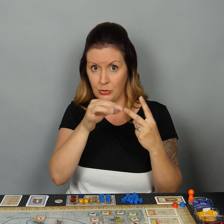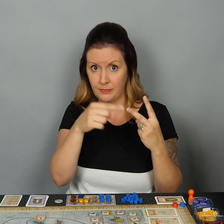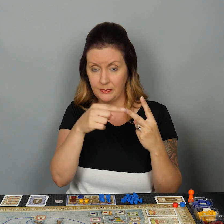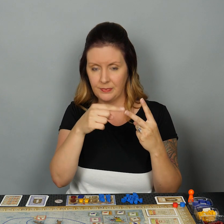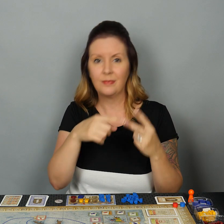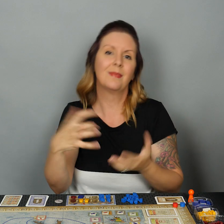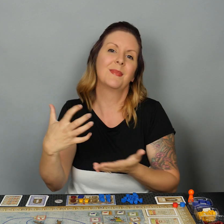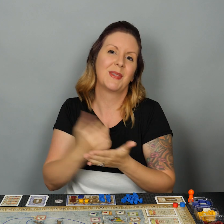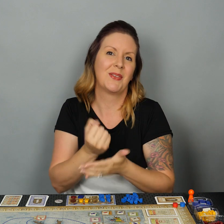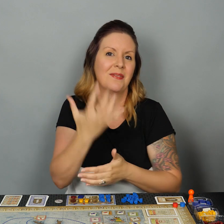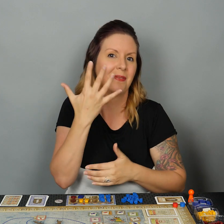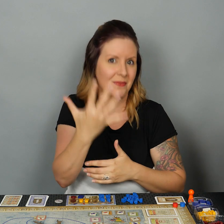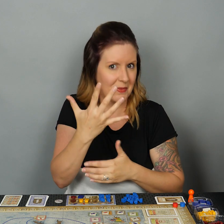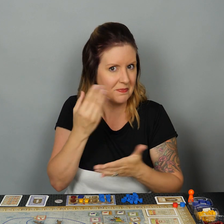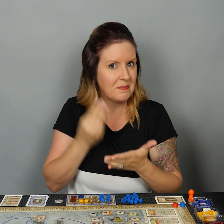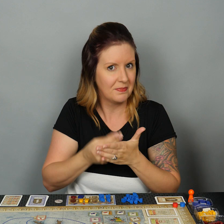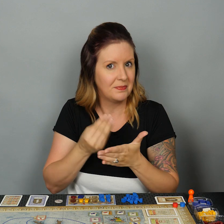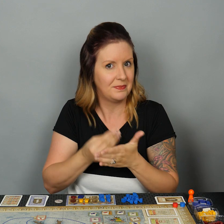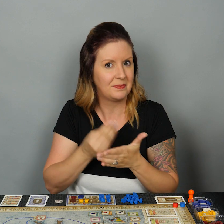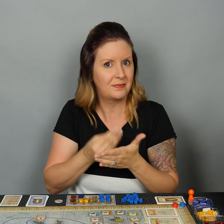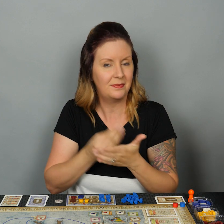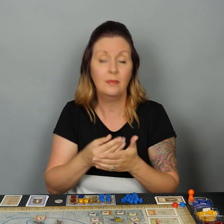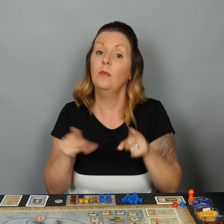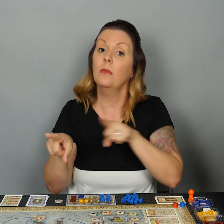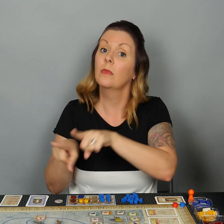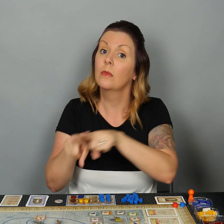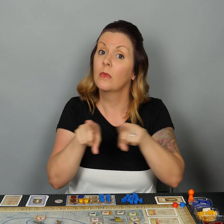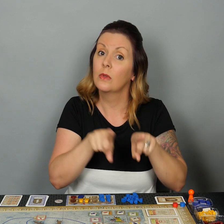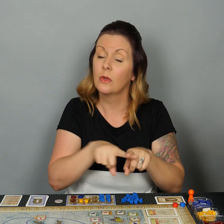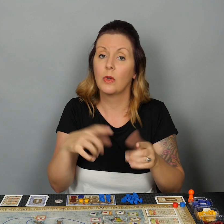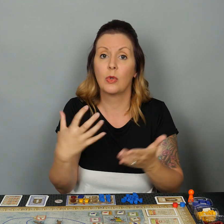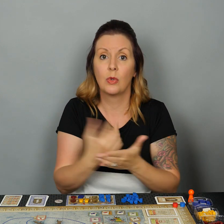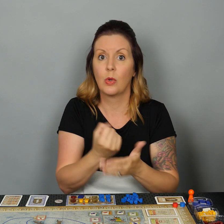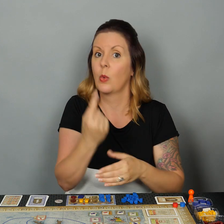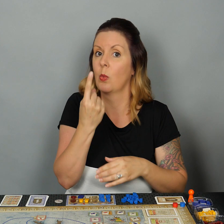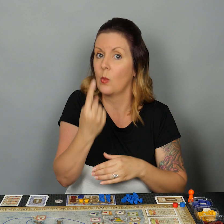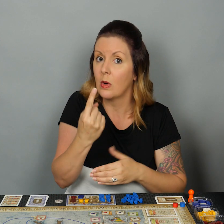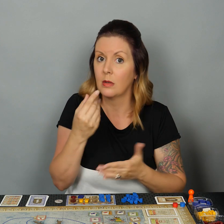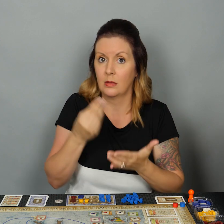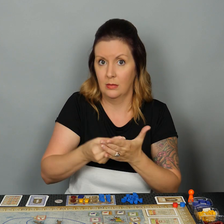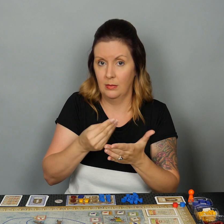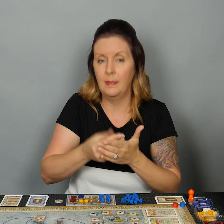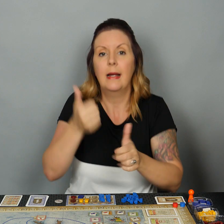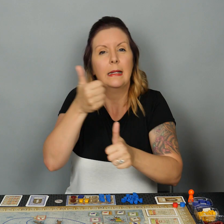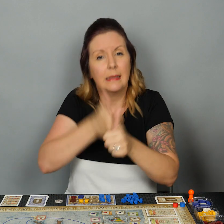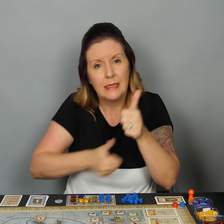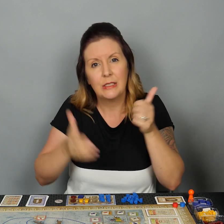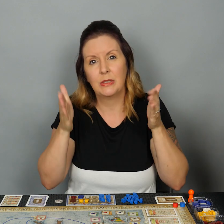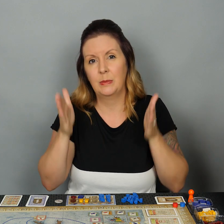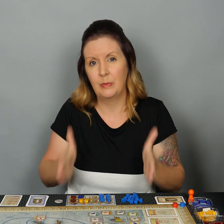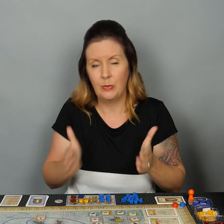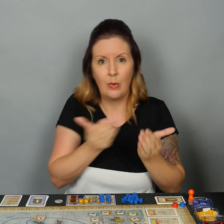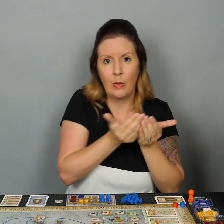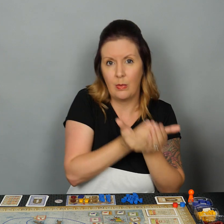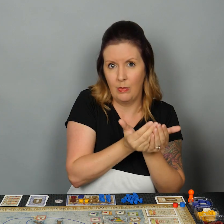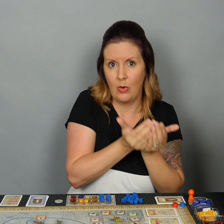Your second option is to earn 5 money and an additional 1 money for each of your colonists